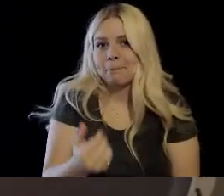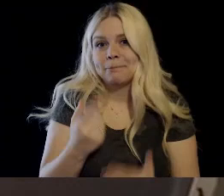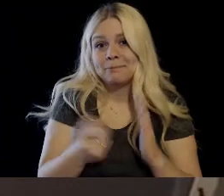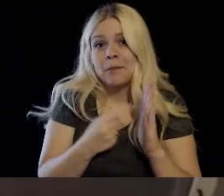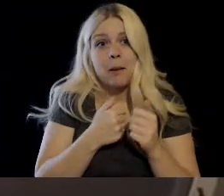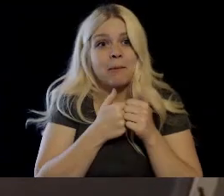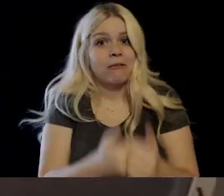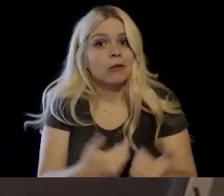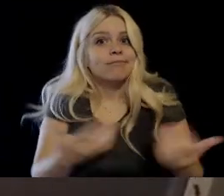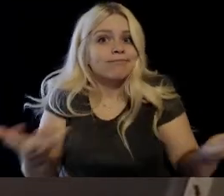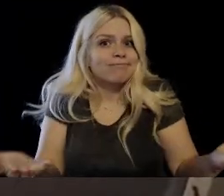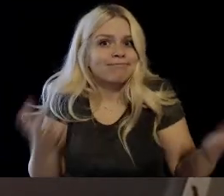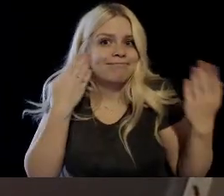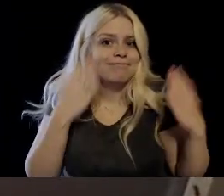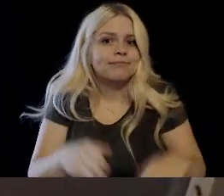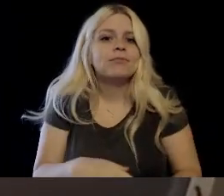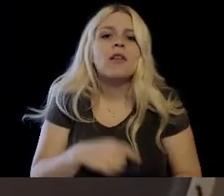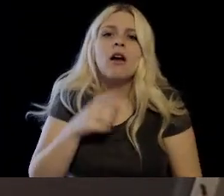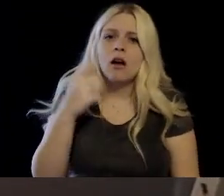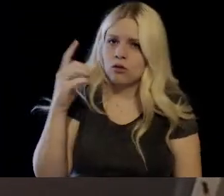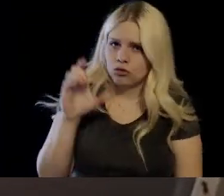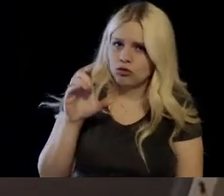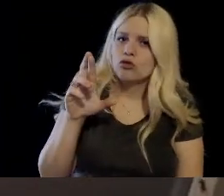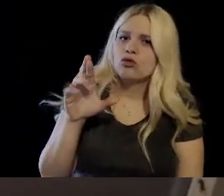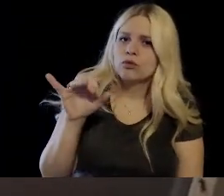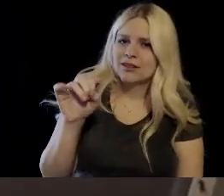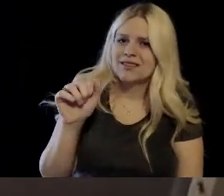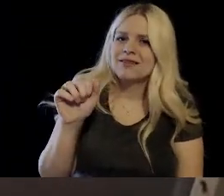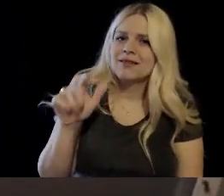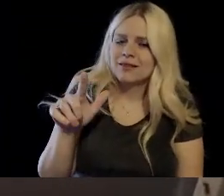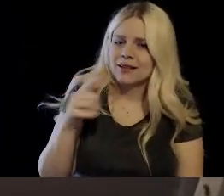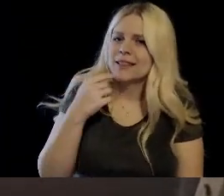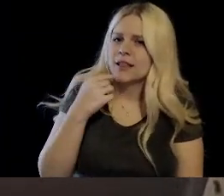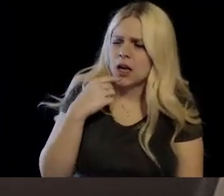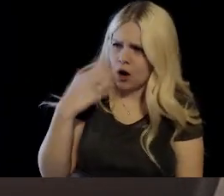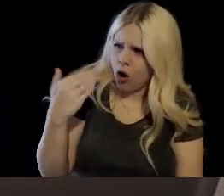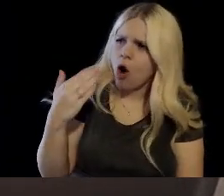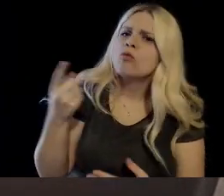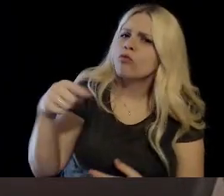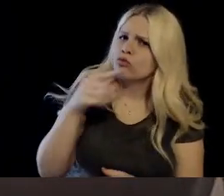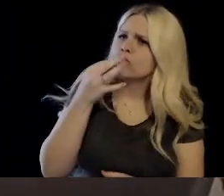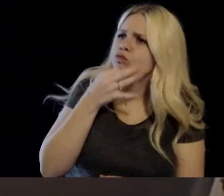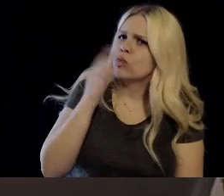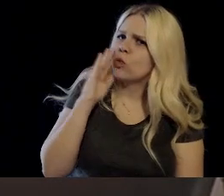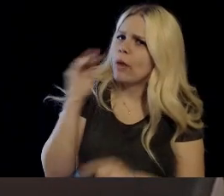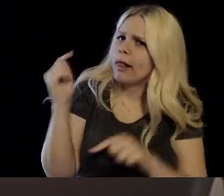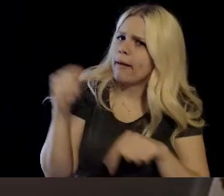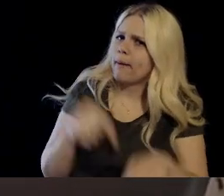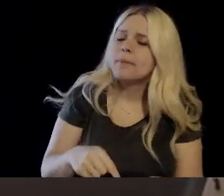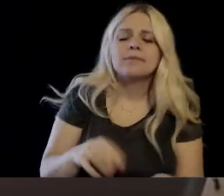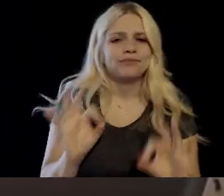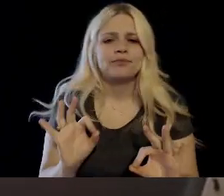Erica: They're on their way. Okay. You guys, we are watching painting with the Grizzly